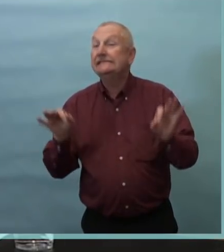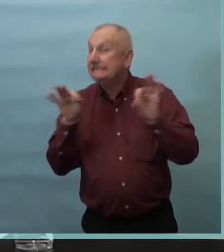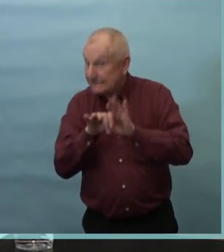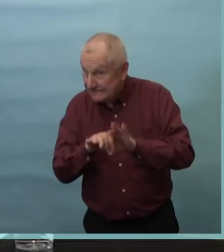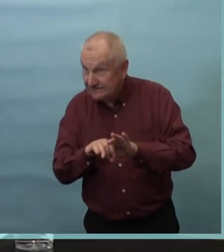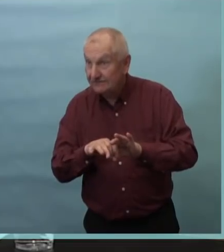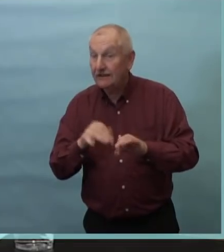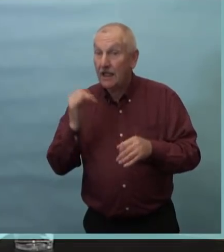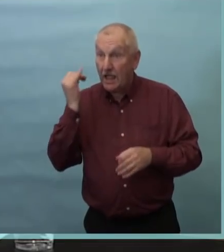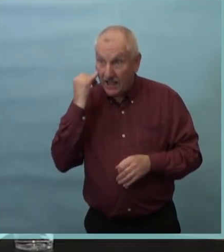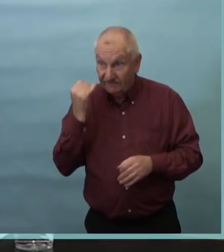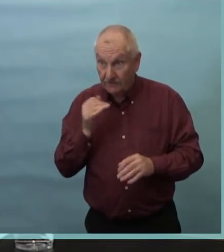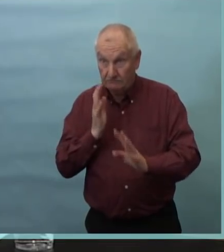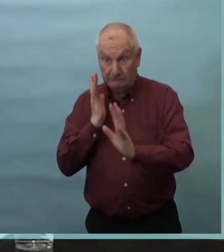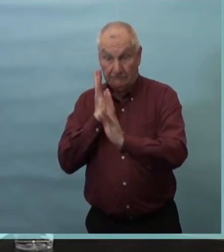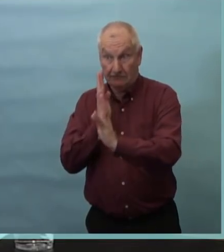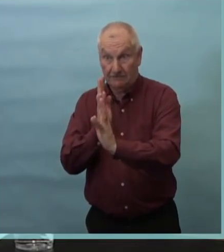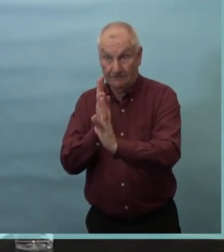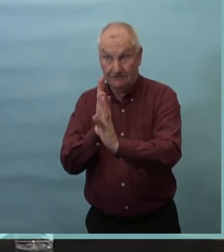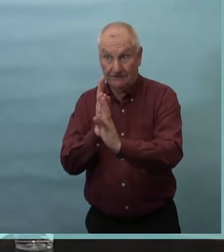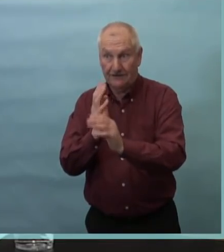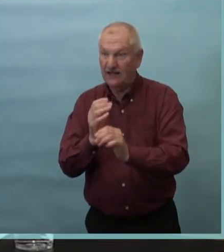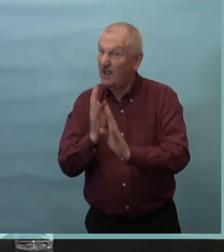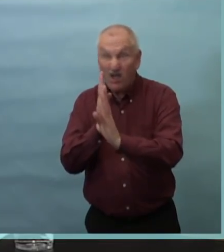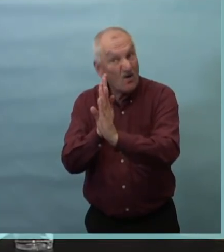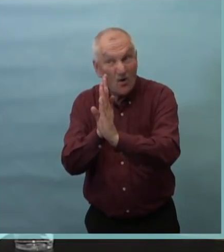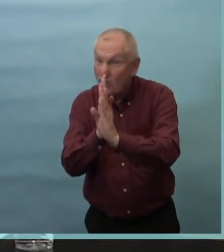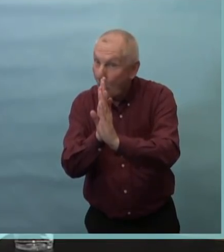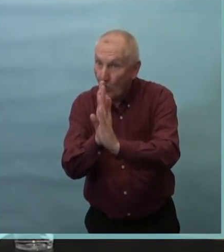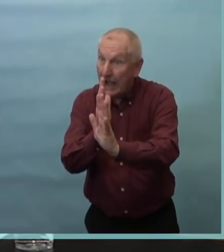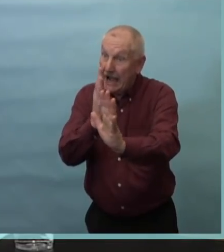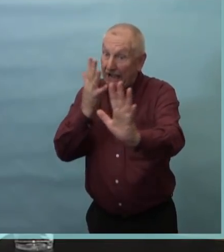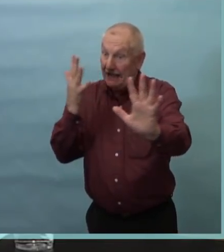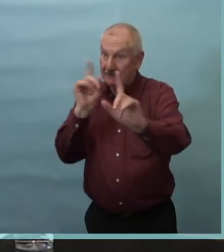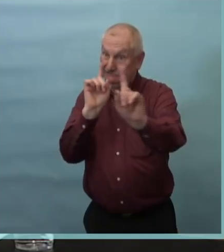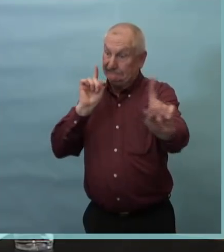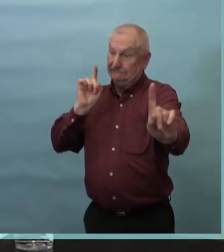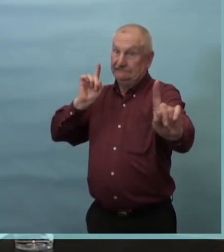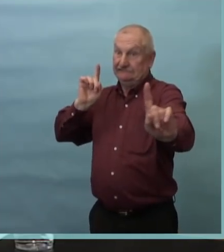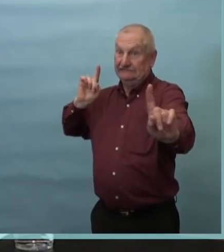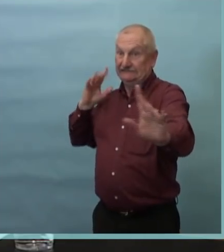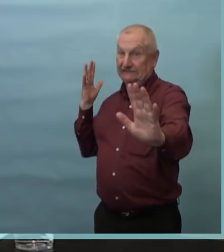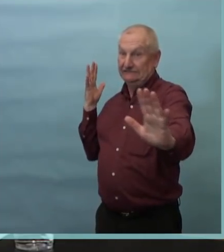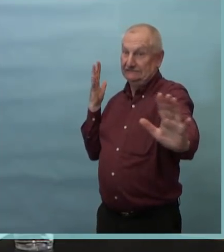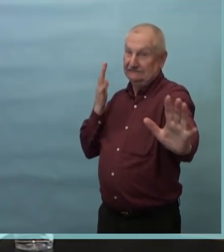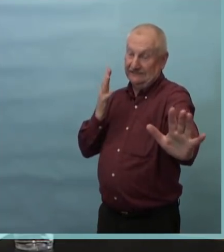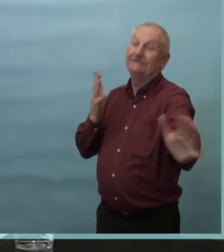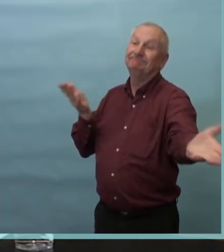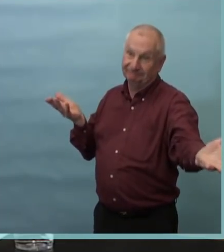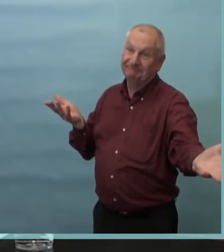there's not going to be able to have seating that's close together and